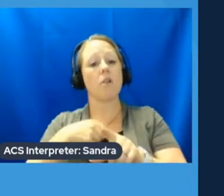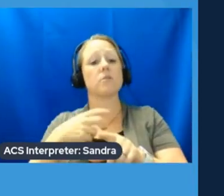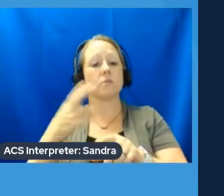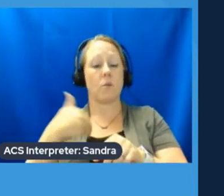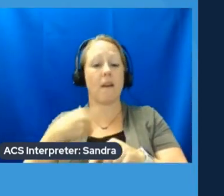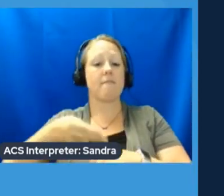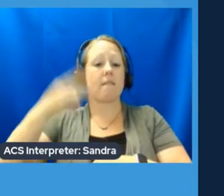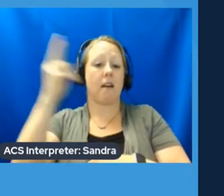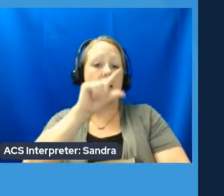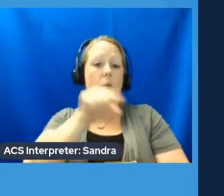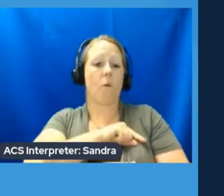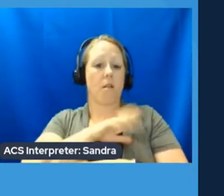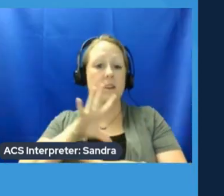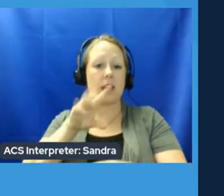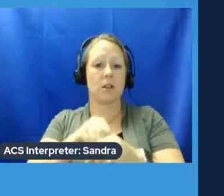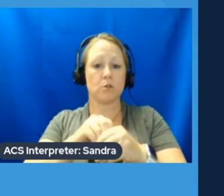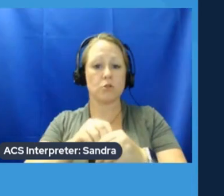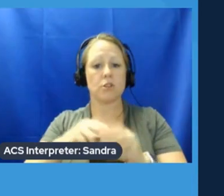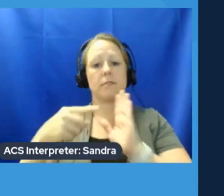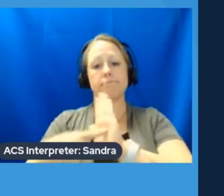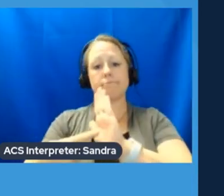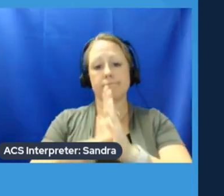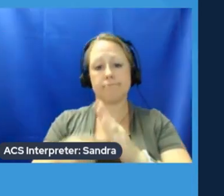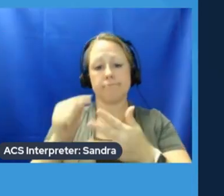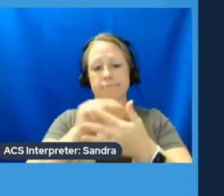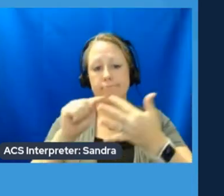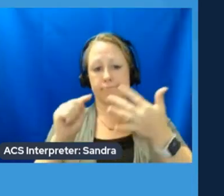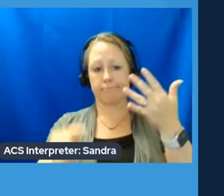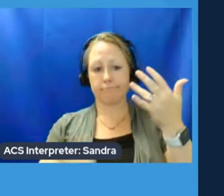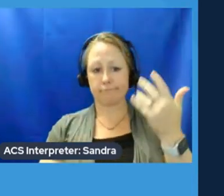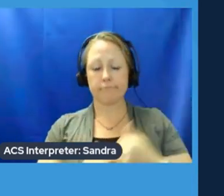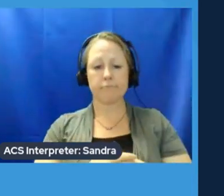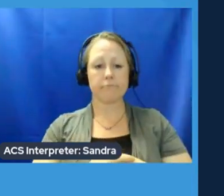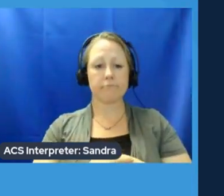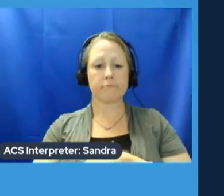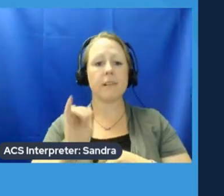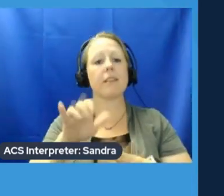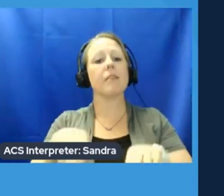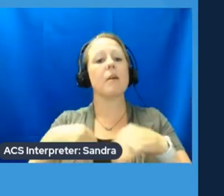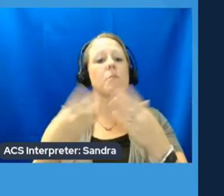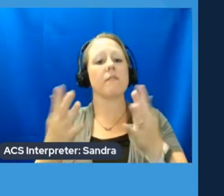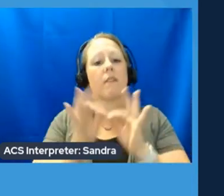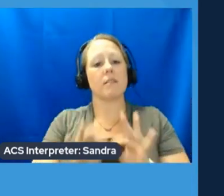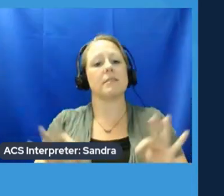The indicators offer key strategies and guidance for those working in early childhood environments,